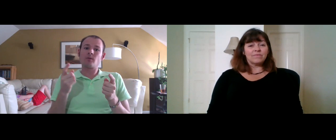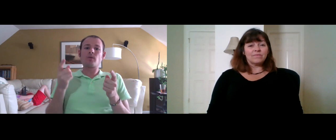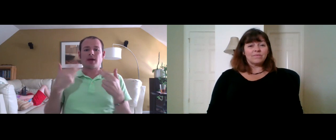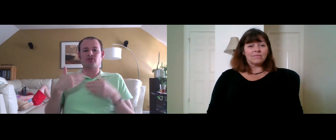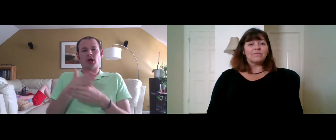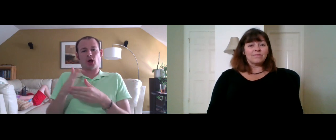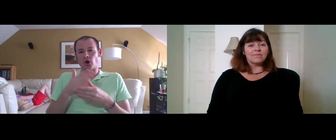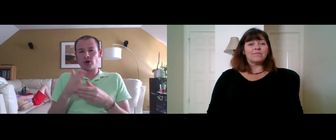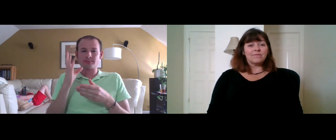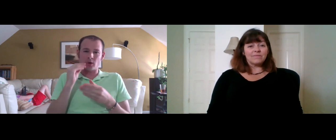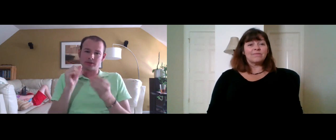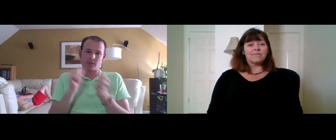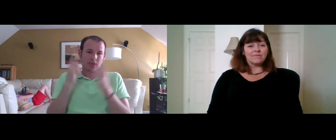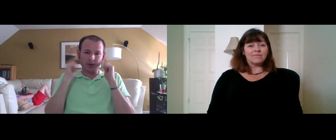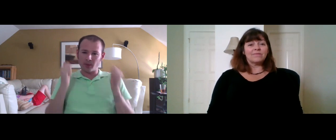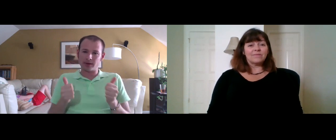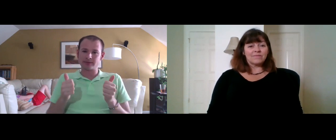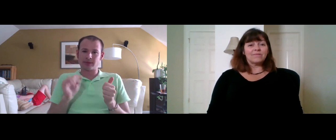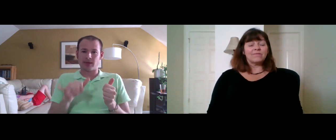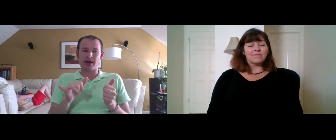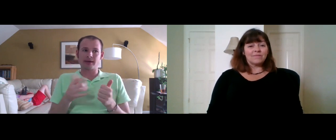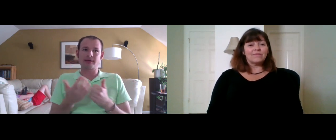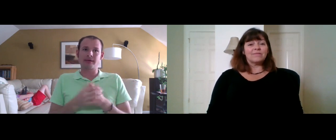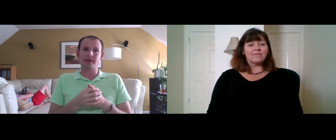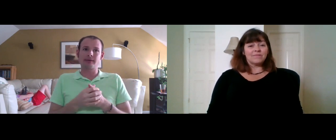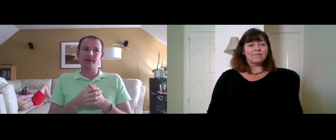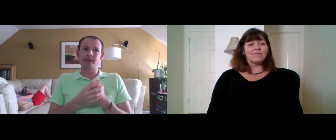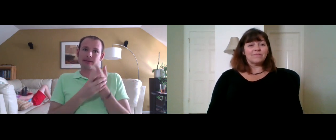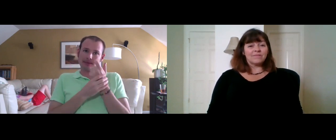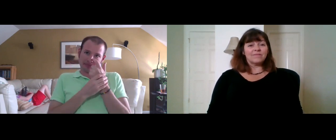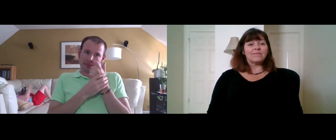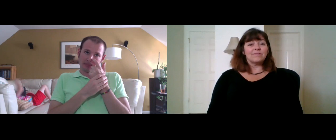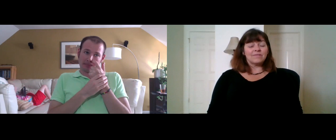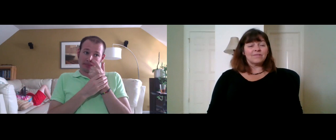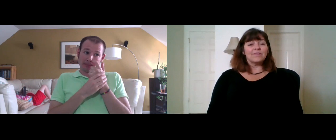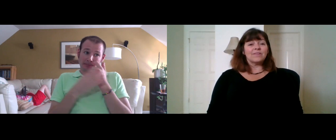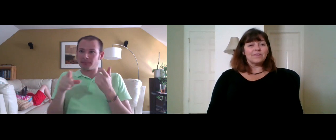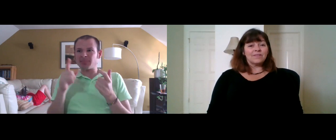we had a shared experience with hearing loss